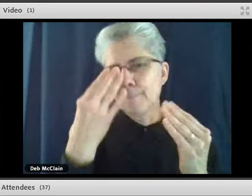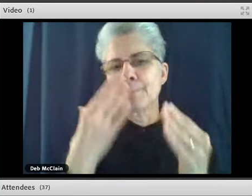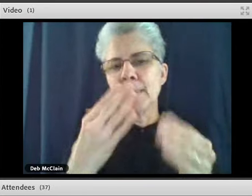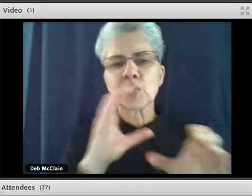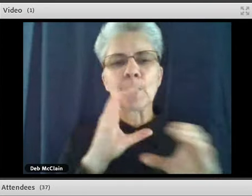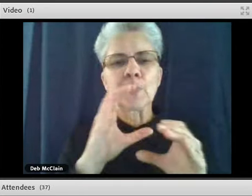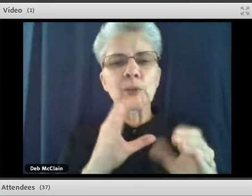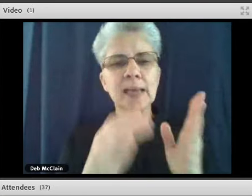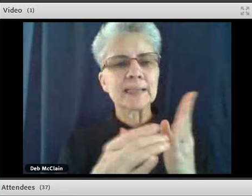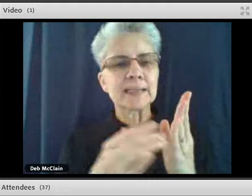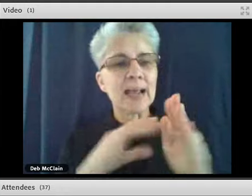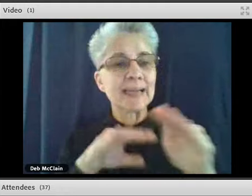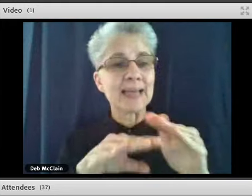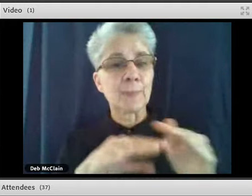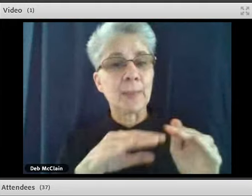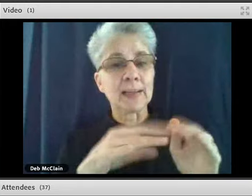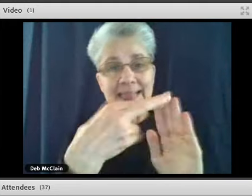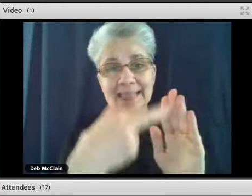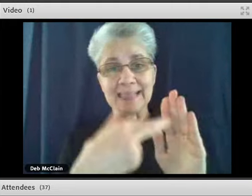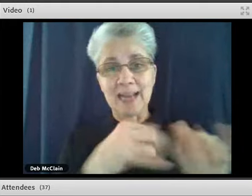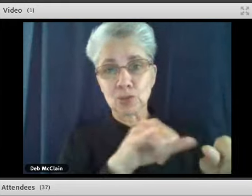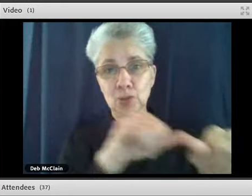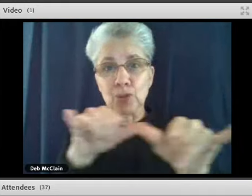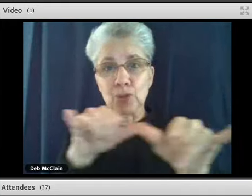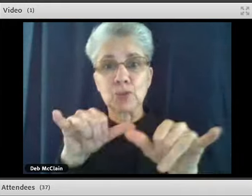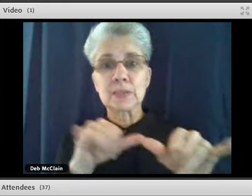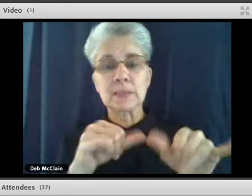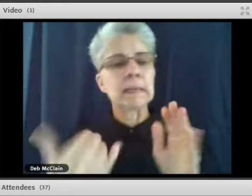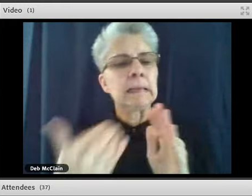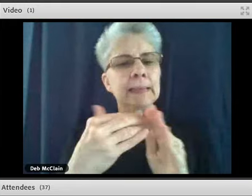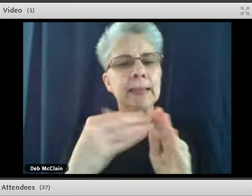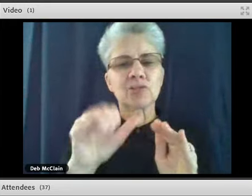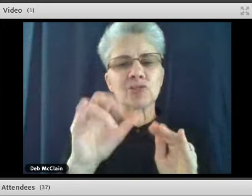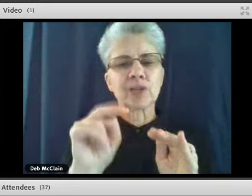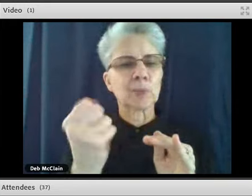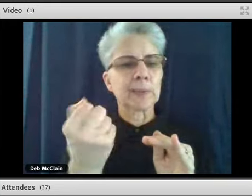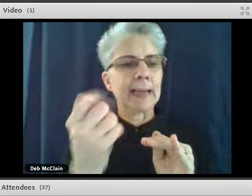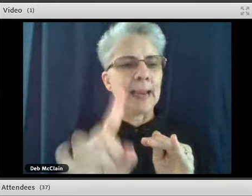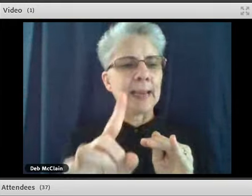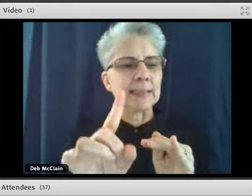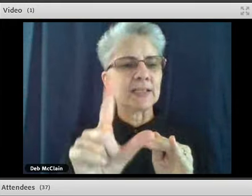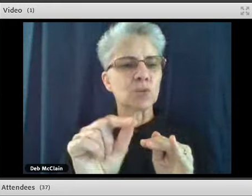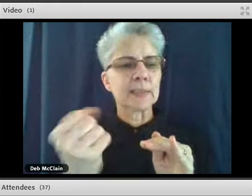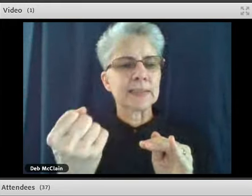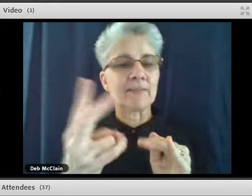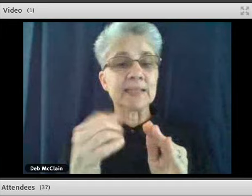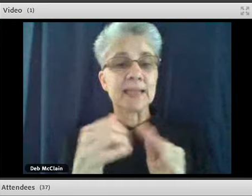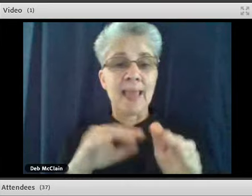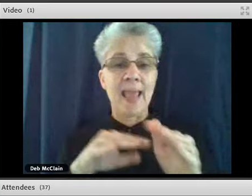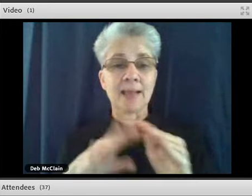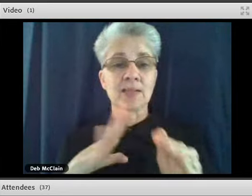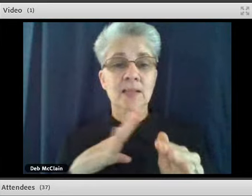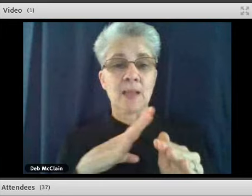and communication technology accessibility standards. Again, on January '18, the Access Board,